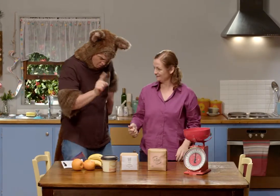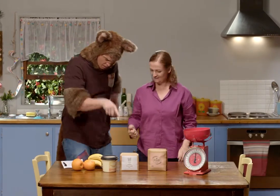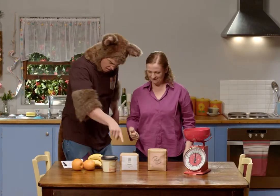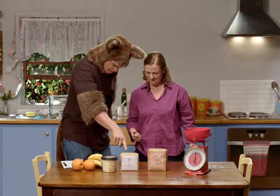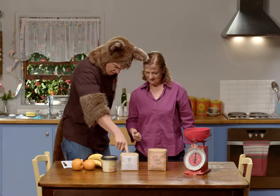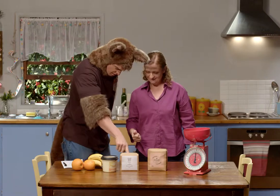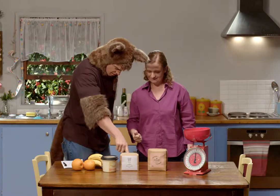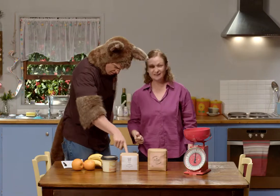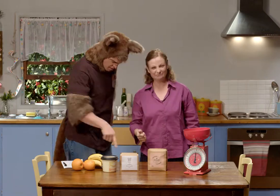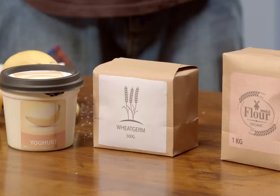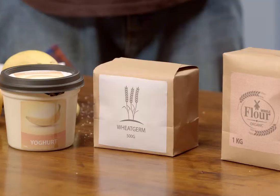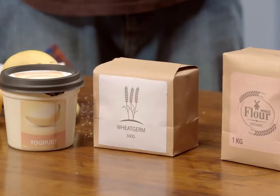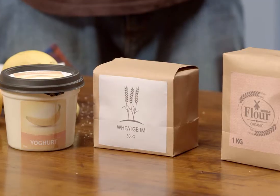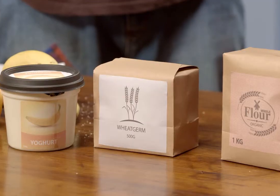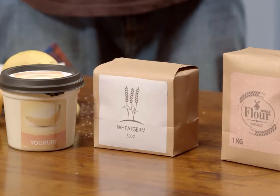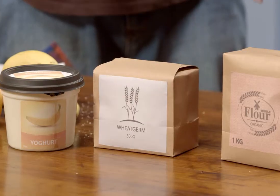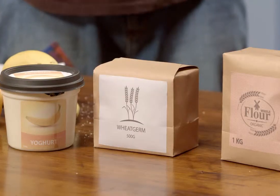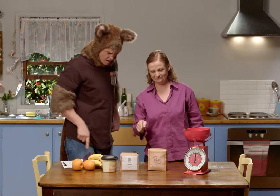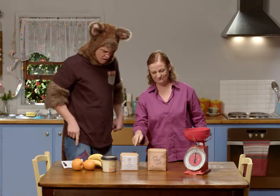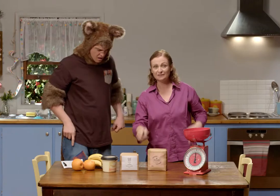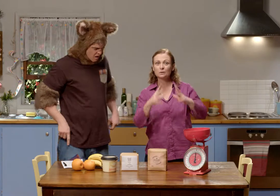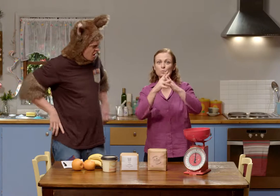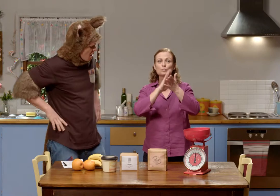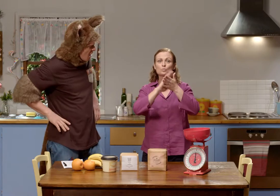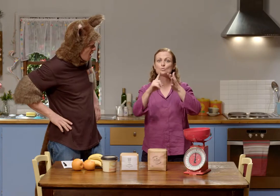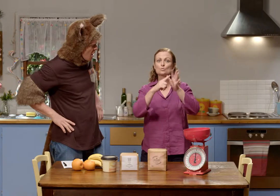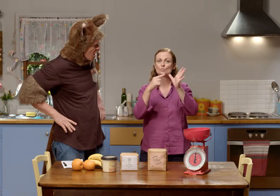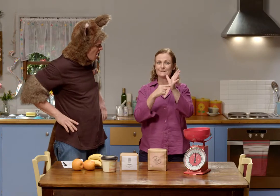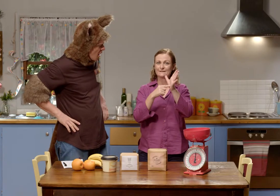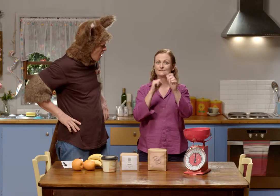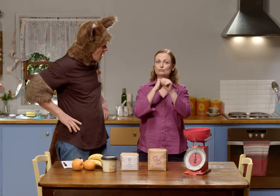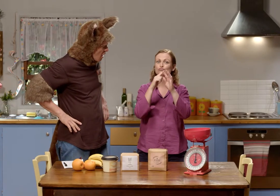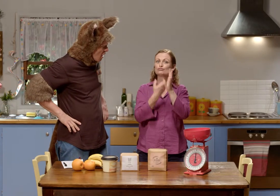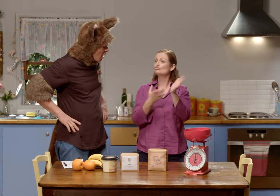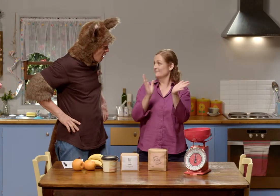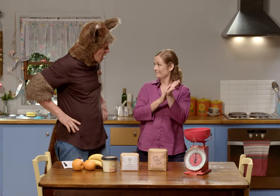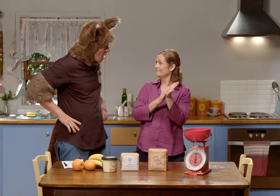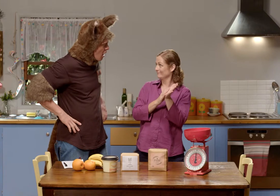Sally, what's this? This is wheat germ.